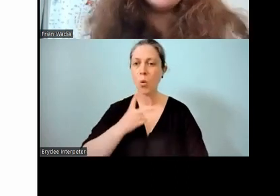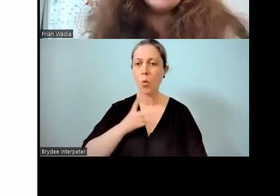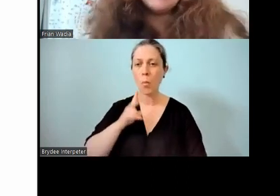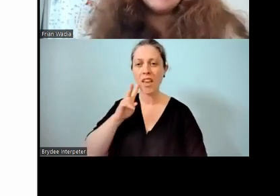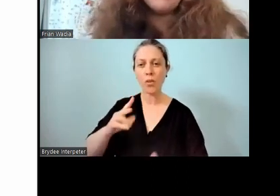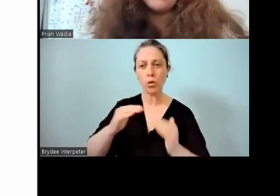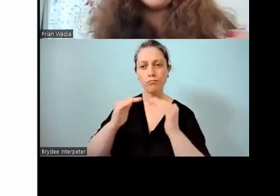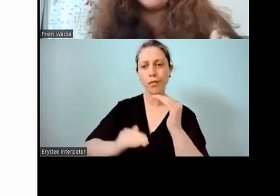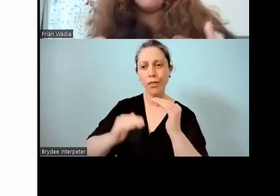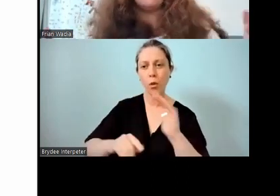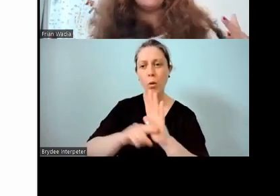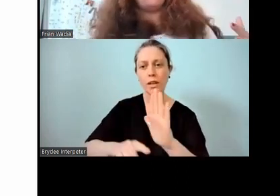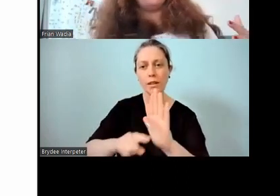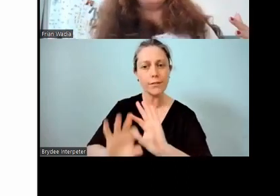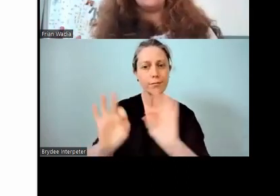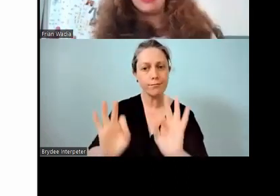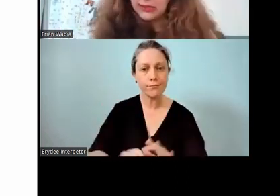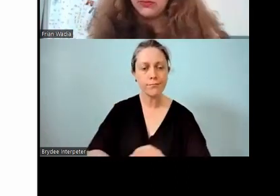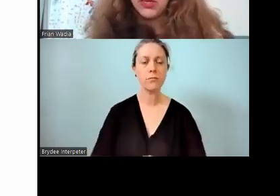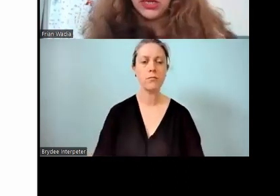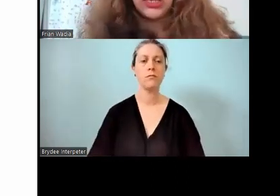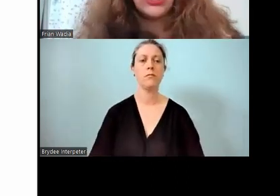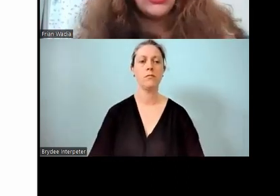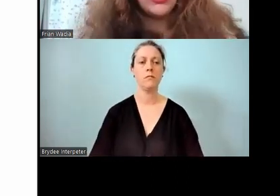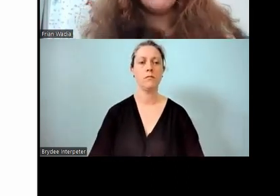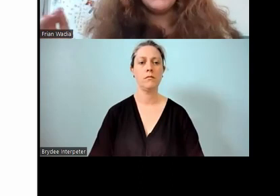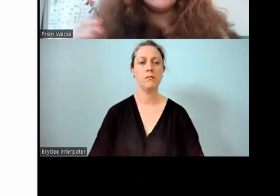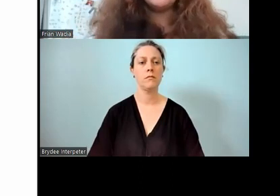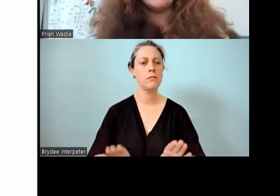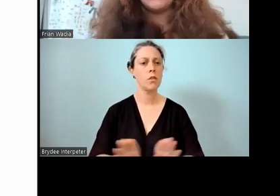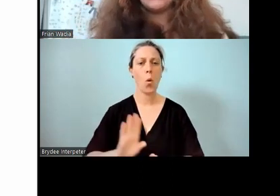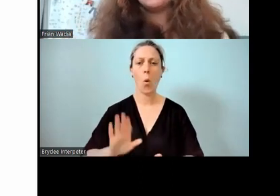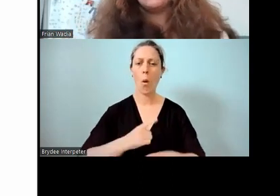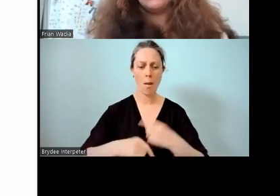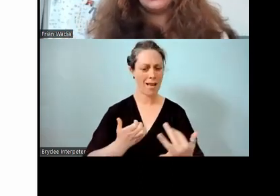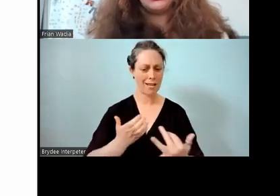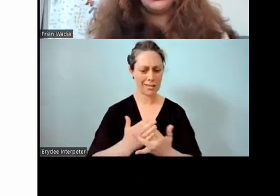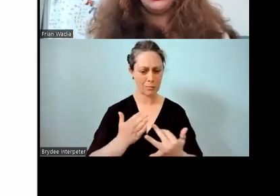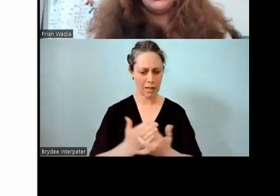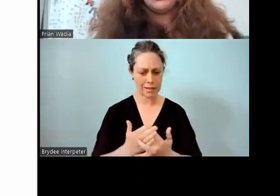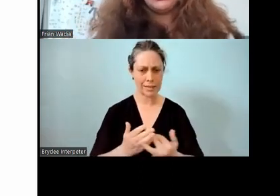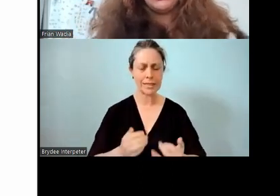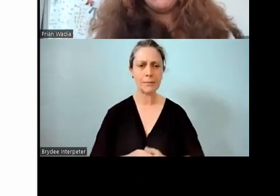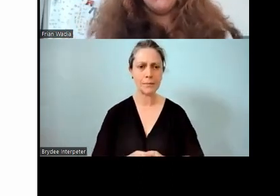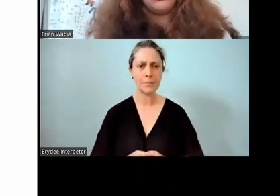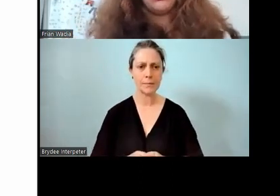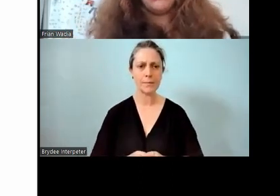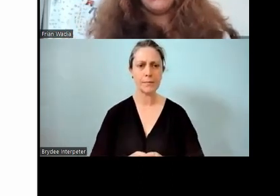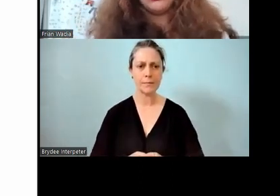Person-centered supports are all about accessibility and making sure that accessibility, you know,